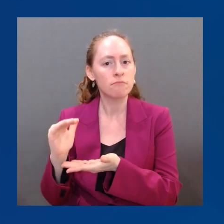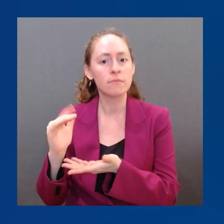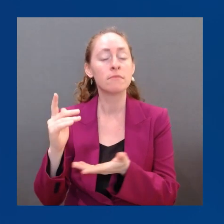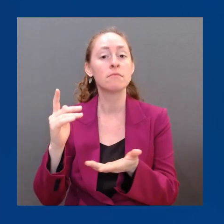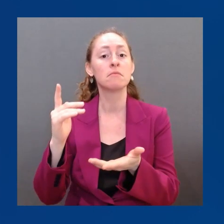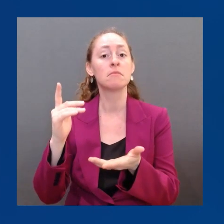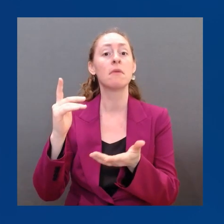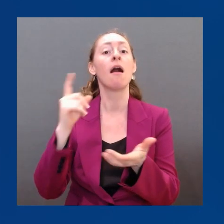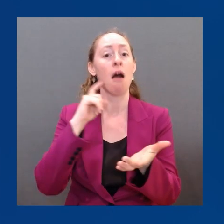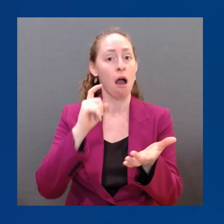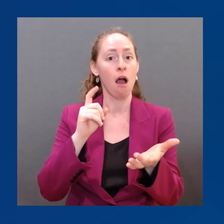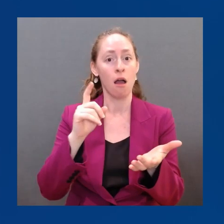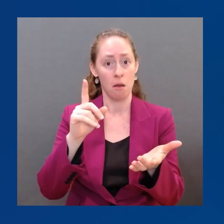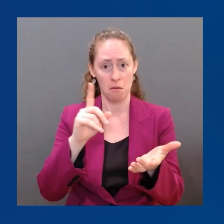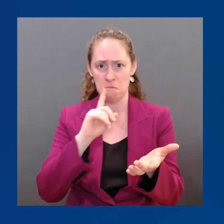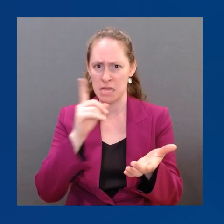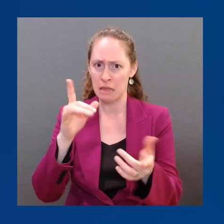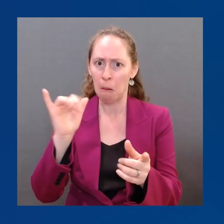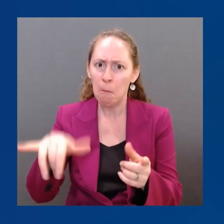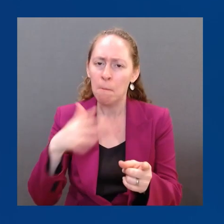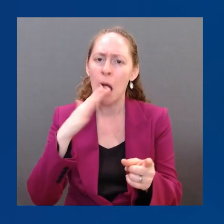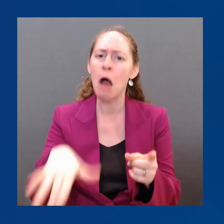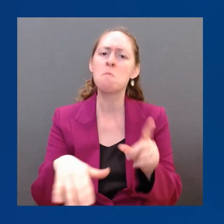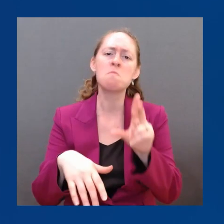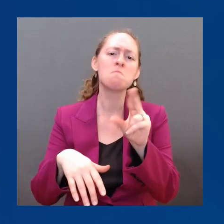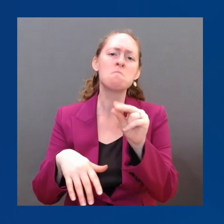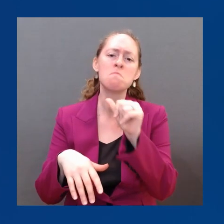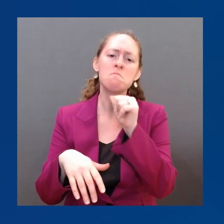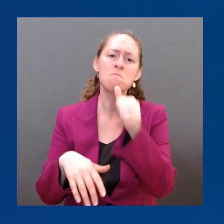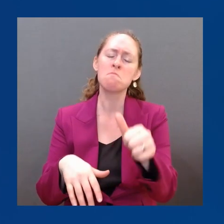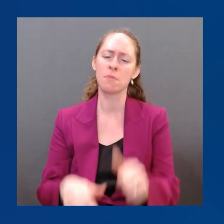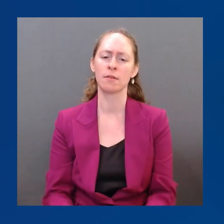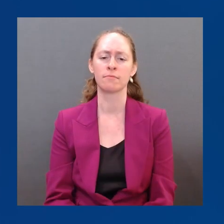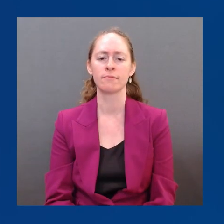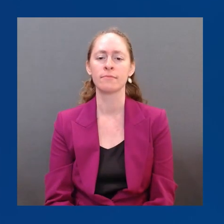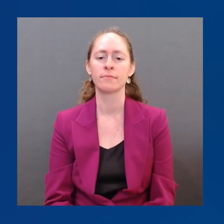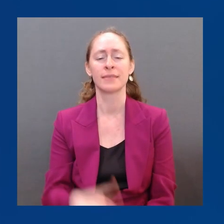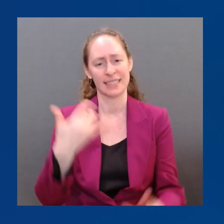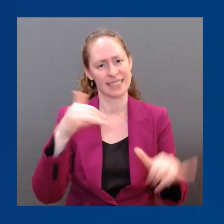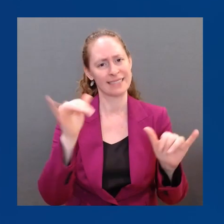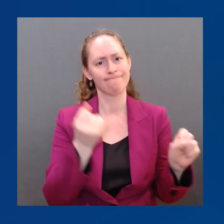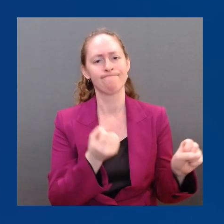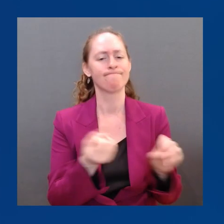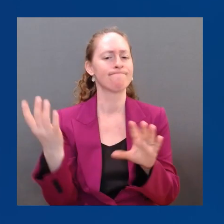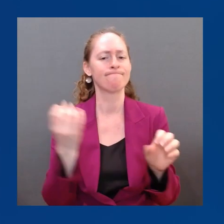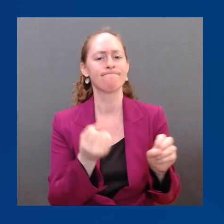despite the fact that hospitalizations do lag. When you look at ICU care, the rate of ICU hospital